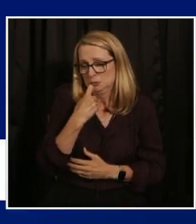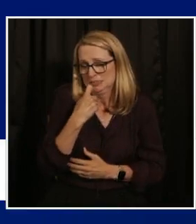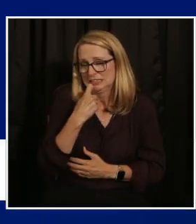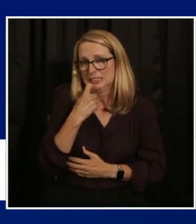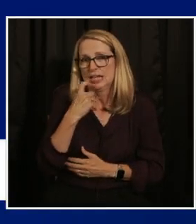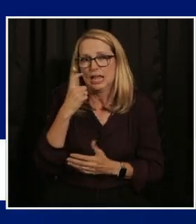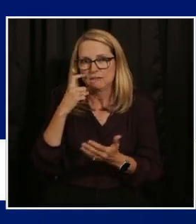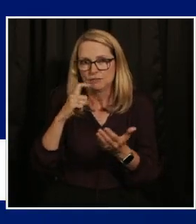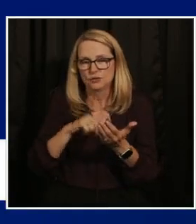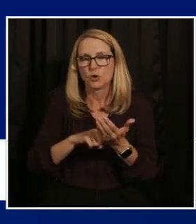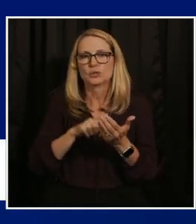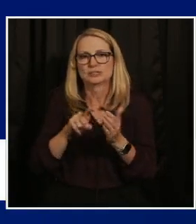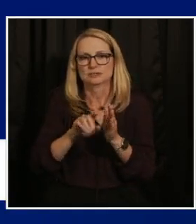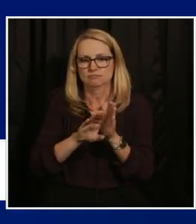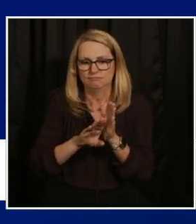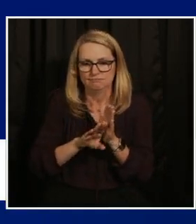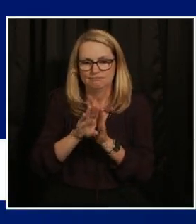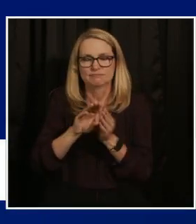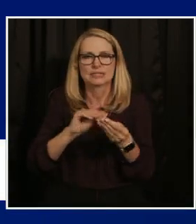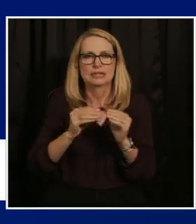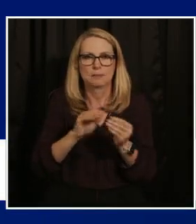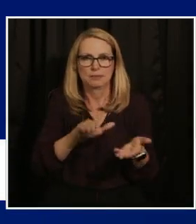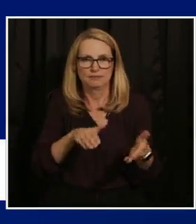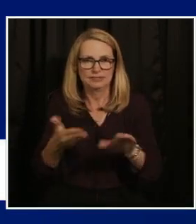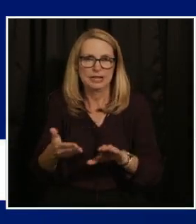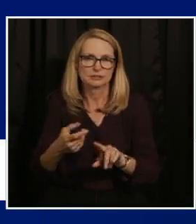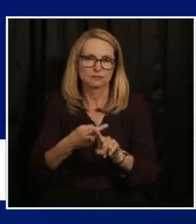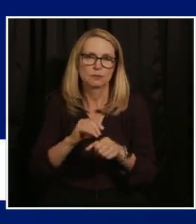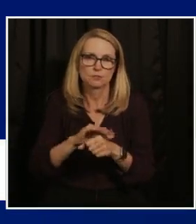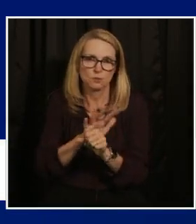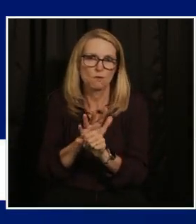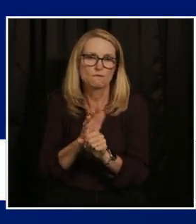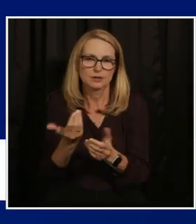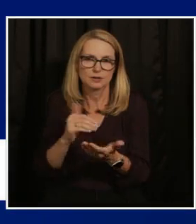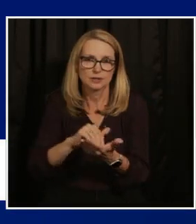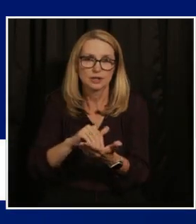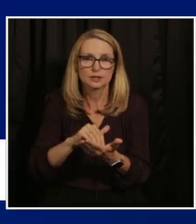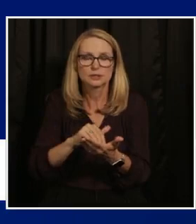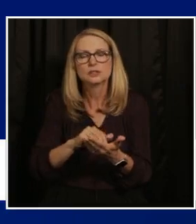increasing trend in the number of deaths that are occurring similar to our hospitalization data